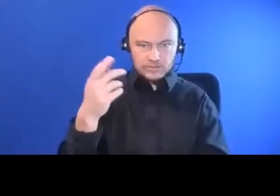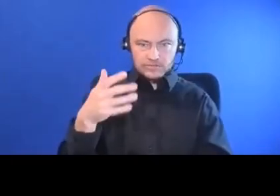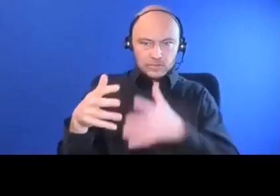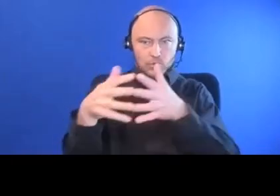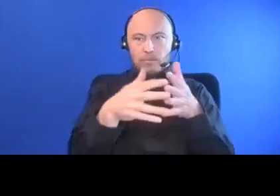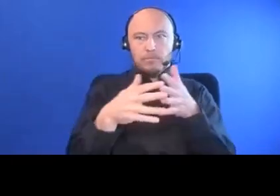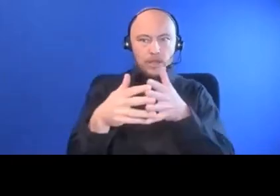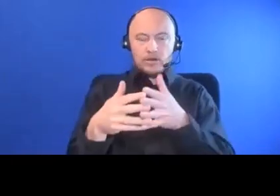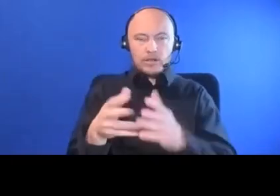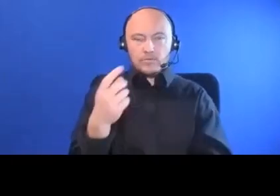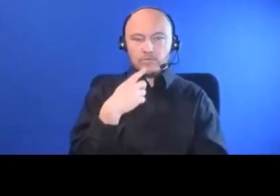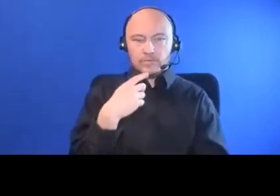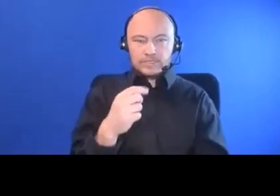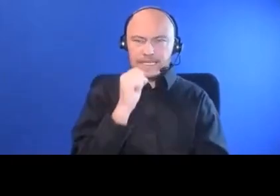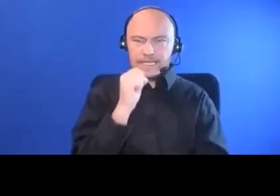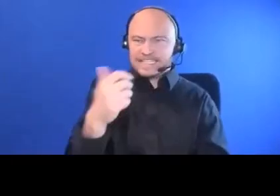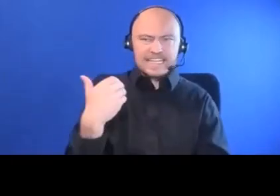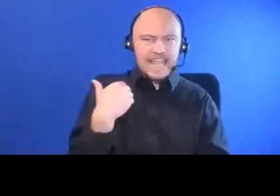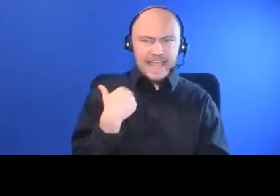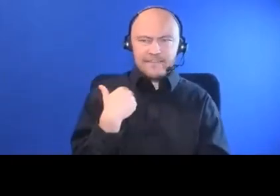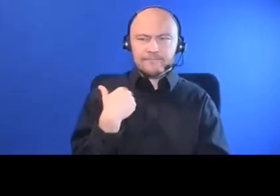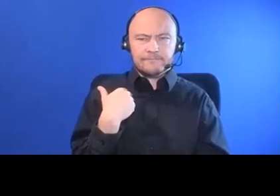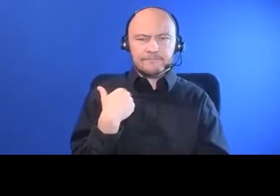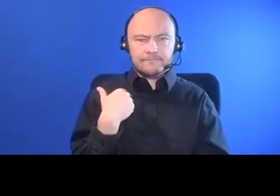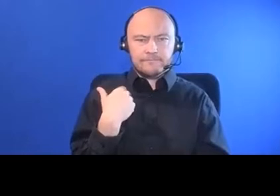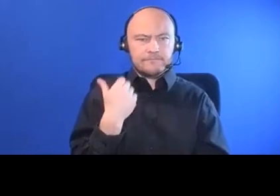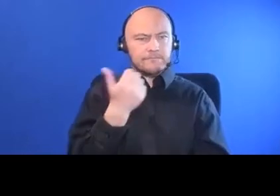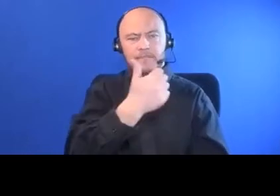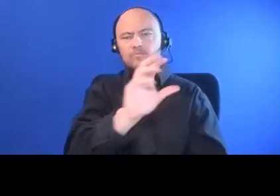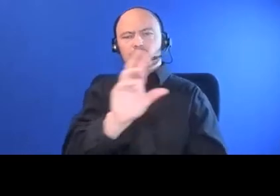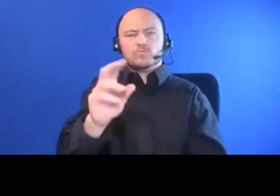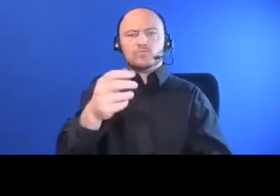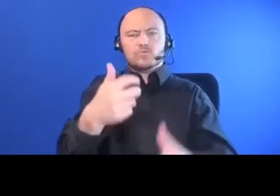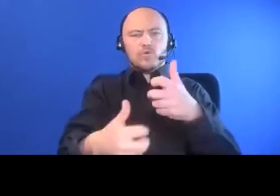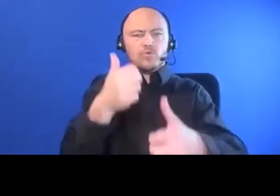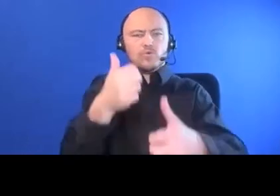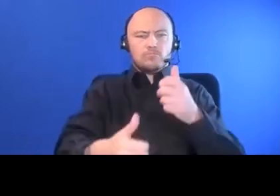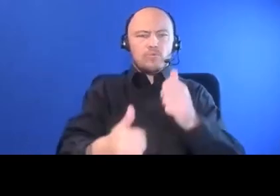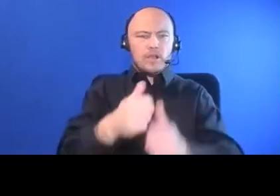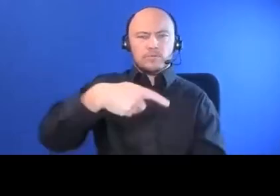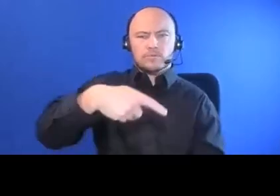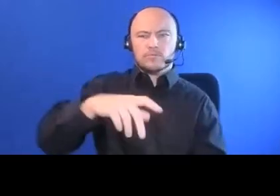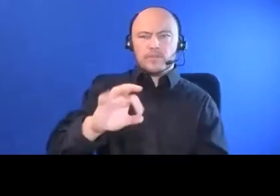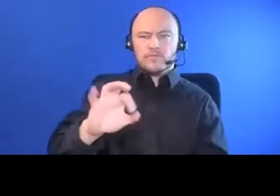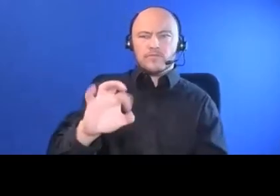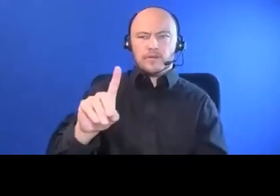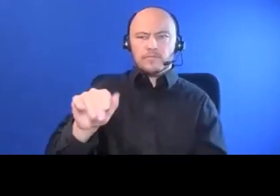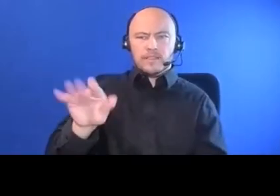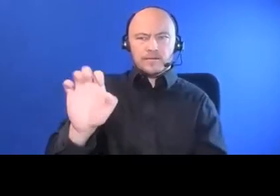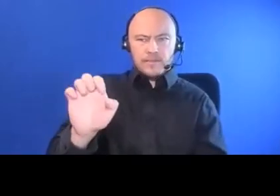we said we didn't have any problems with the Litter Majd because it was never approved,